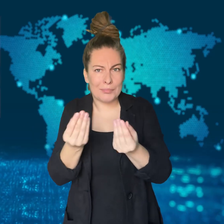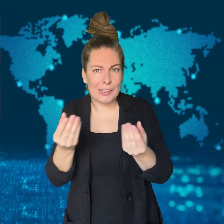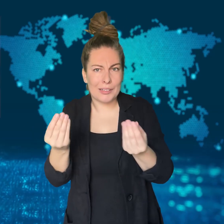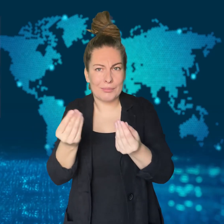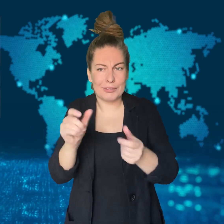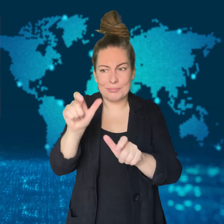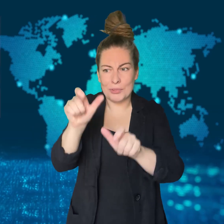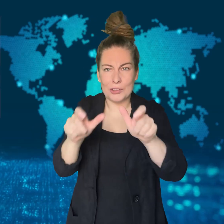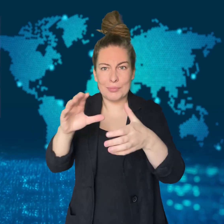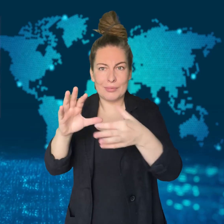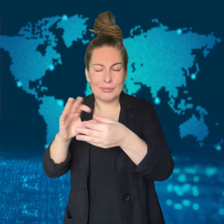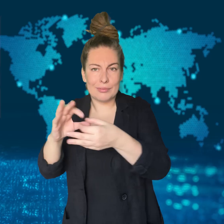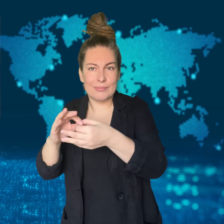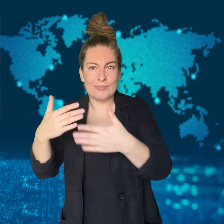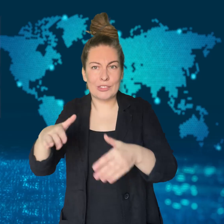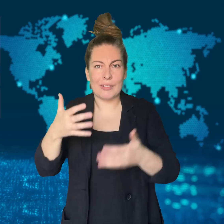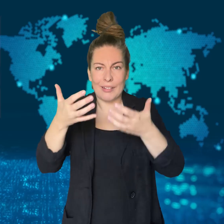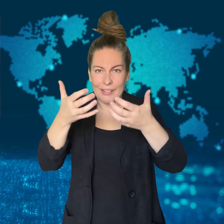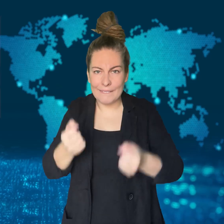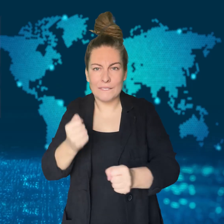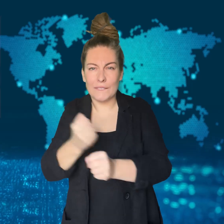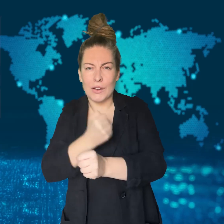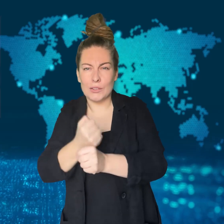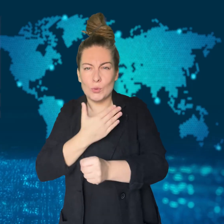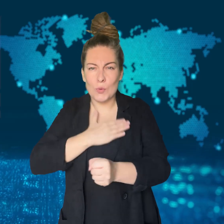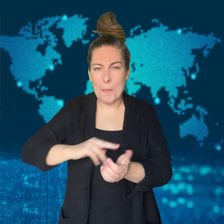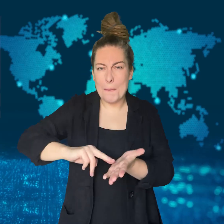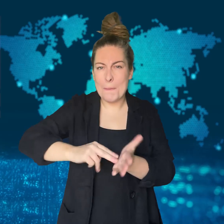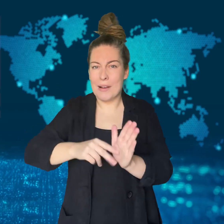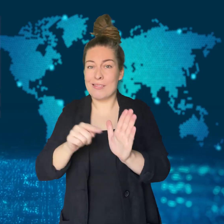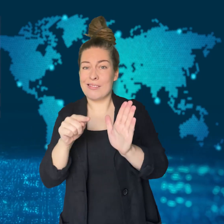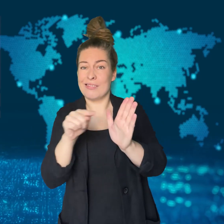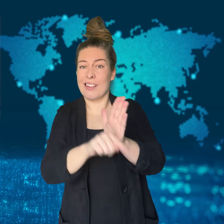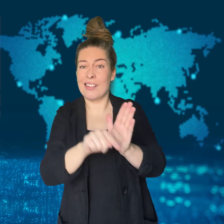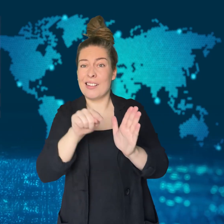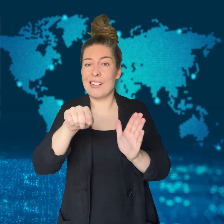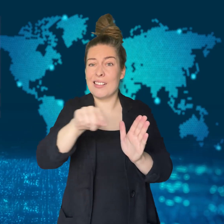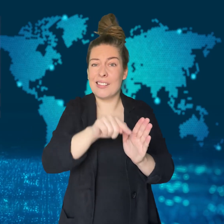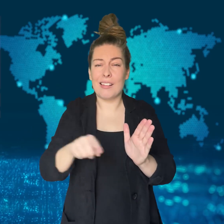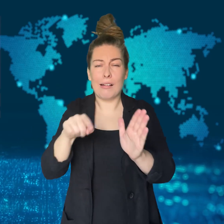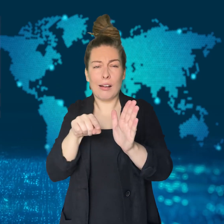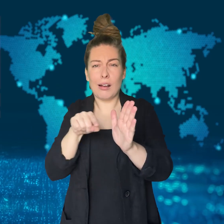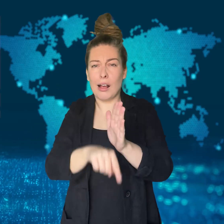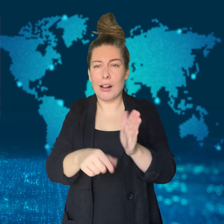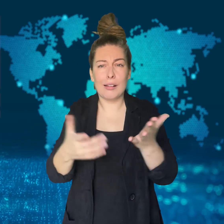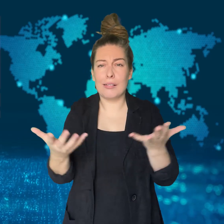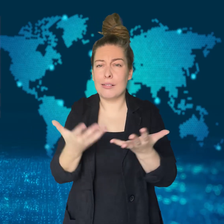in the assassination of Hardeep Singh Nijjar.